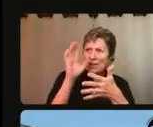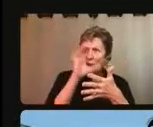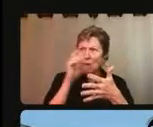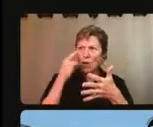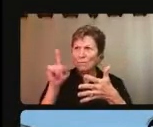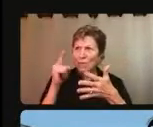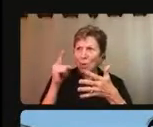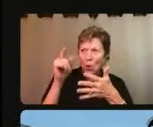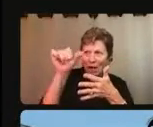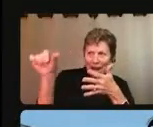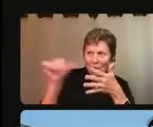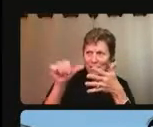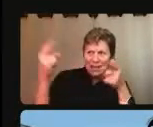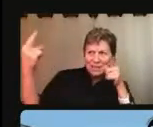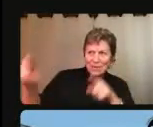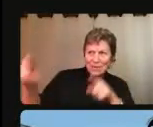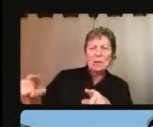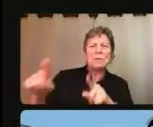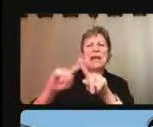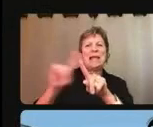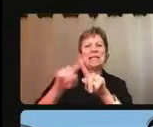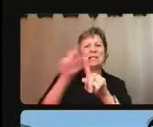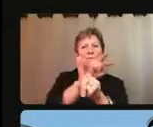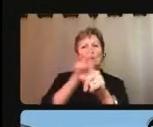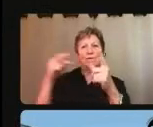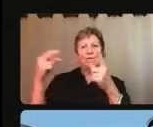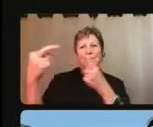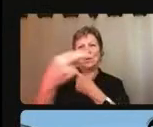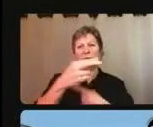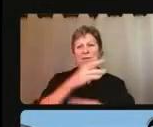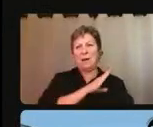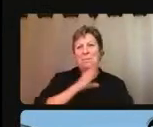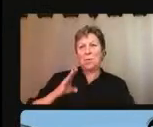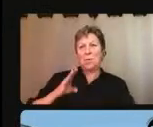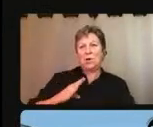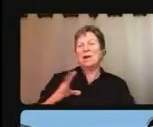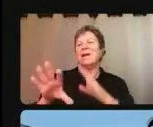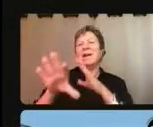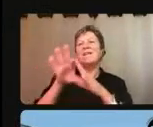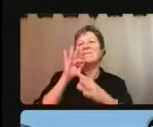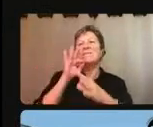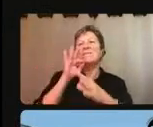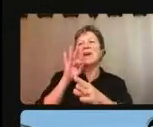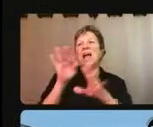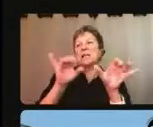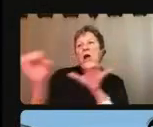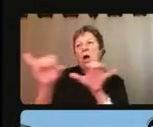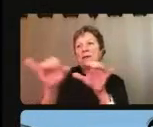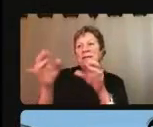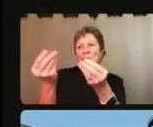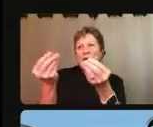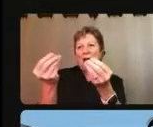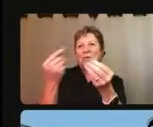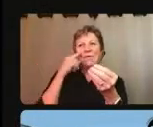HARMONY I TEND TO LOOK FOR AREAS OF AGREEMENT.